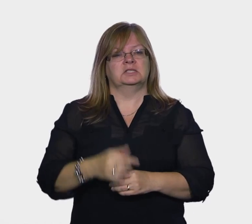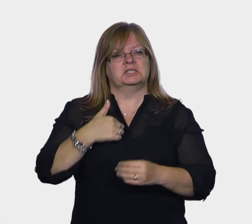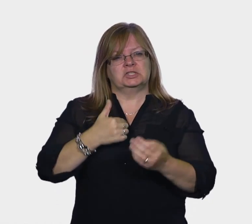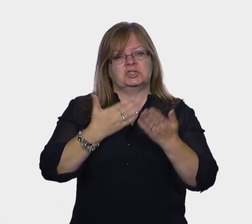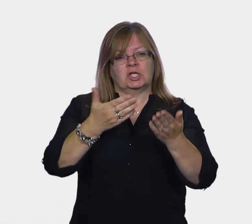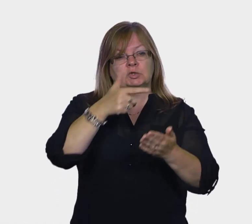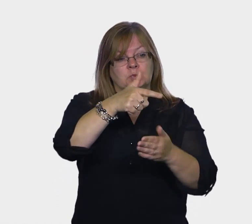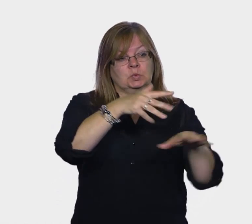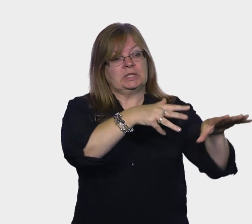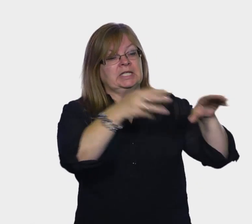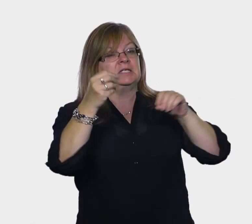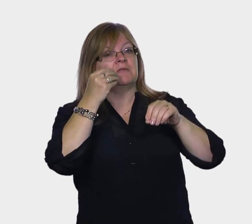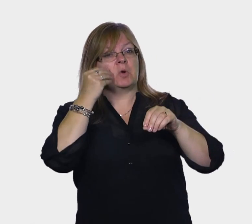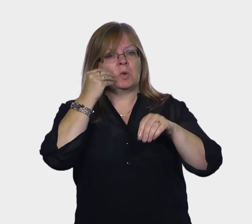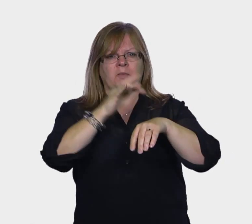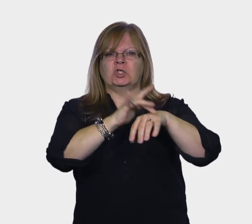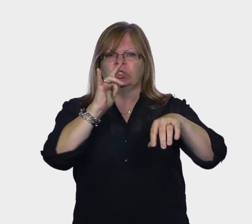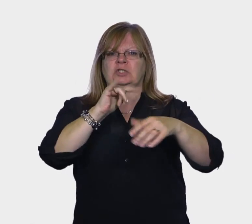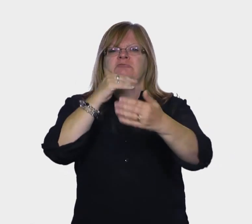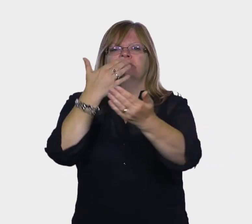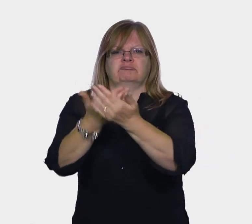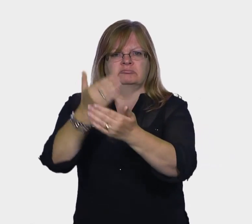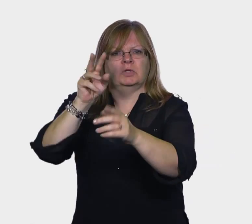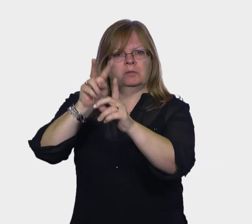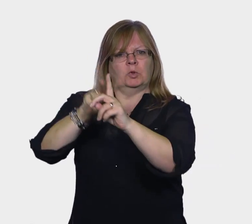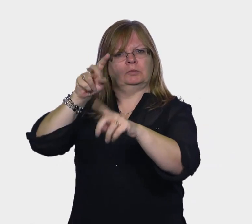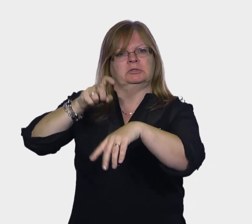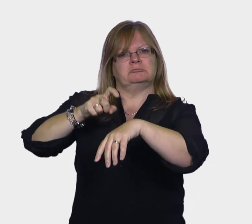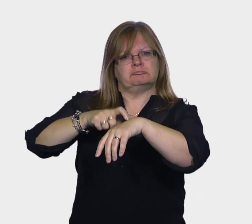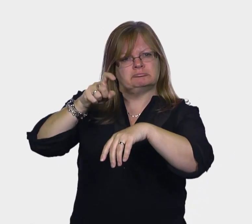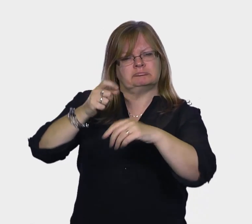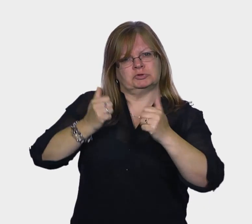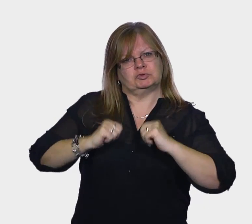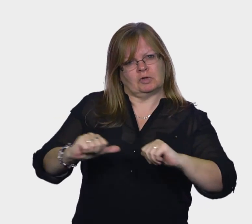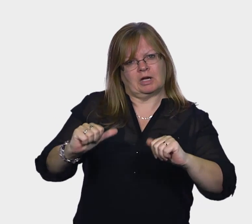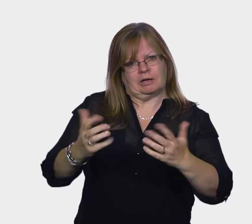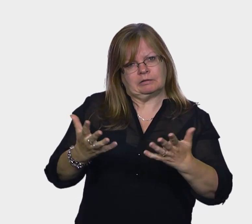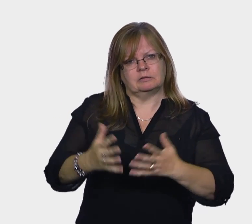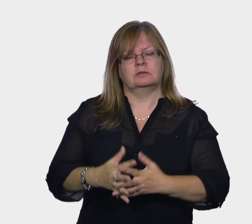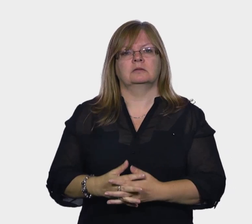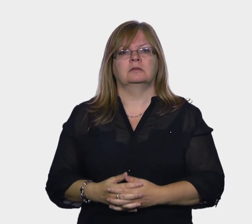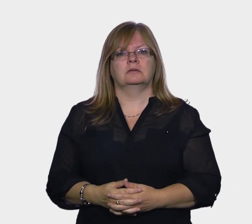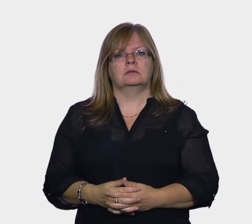Please leave enough time to arrive to your scheduled appointment.